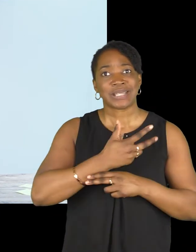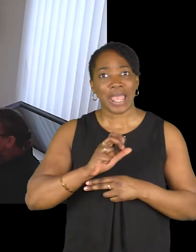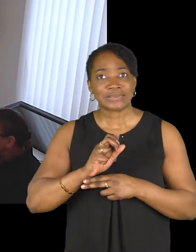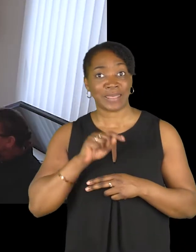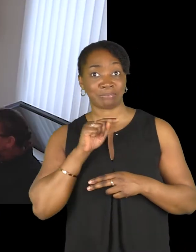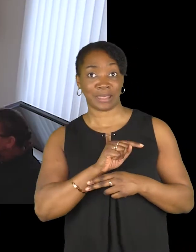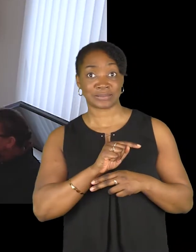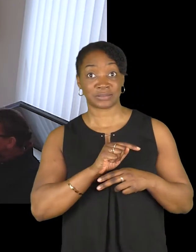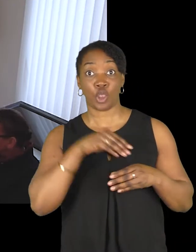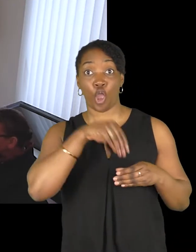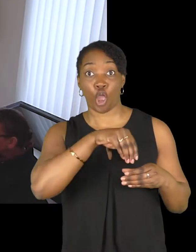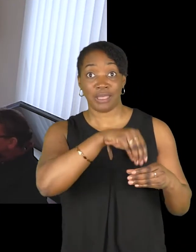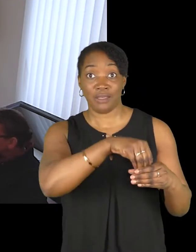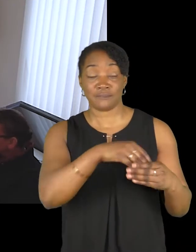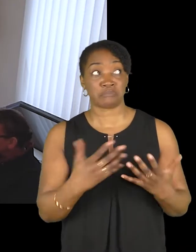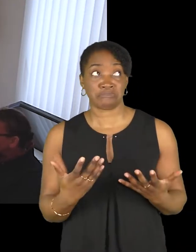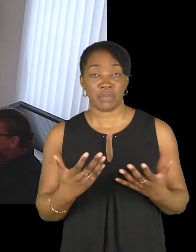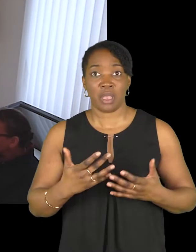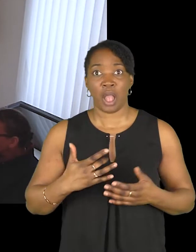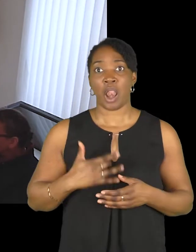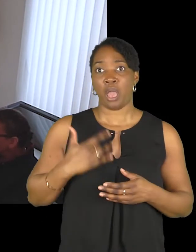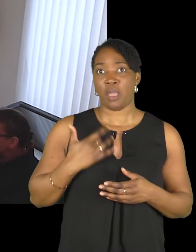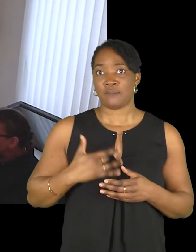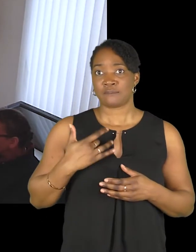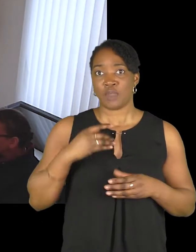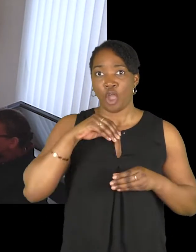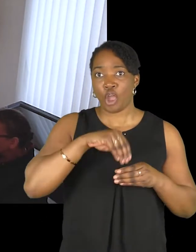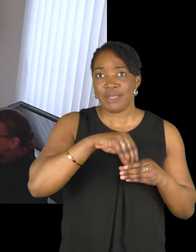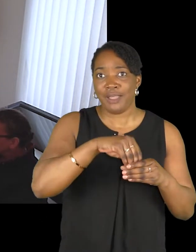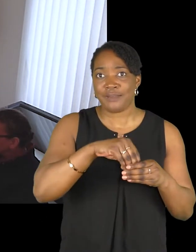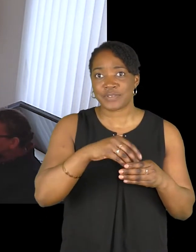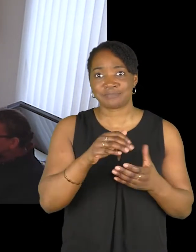right? Oral archives, living archives, right? So there are many different ways and